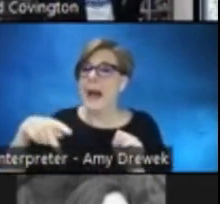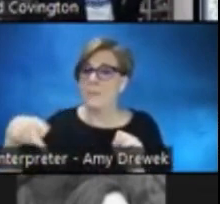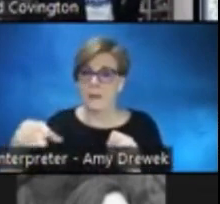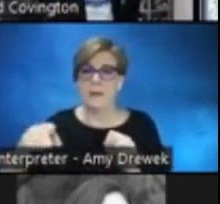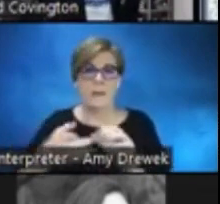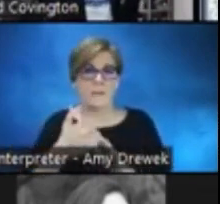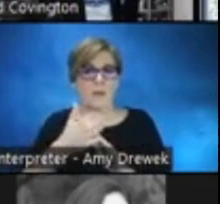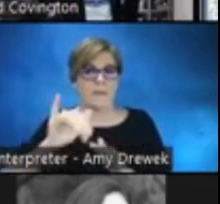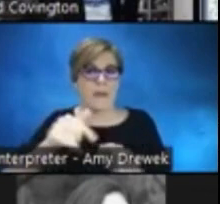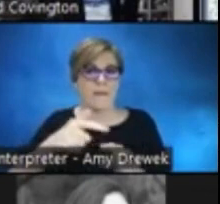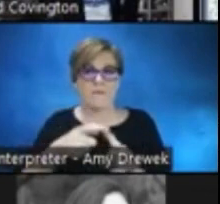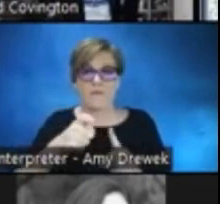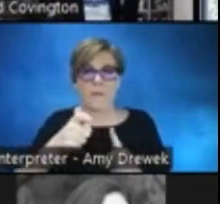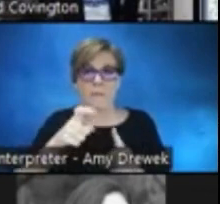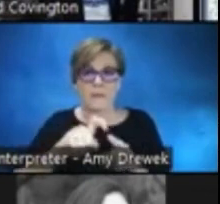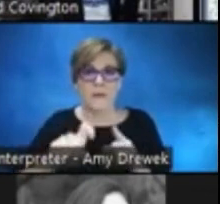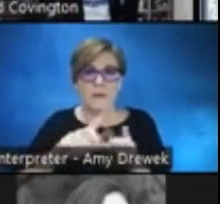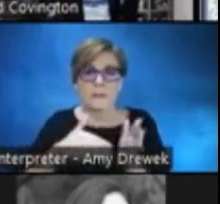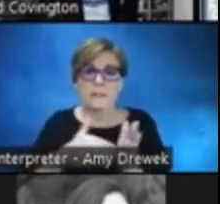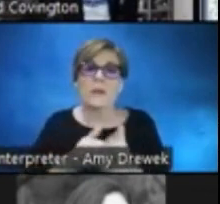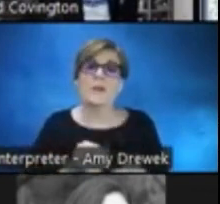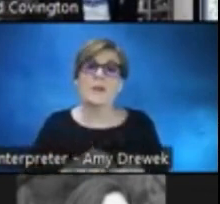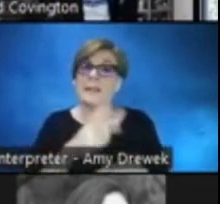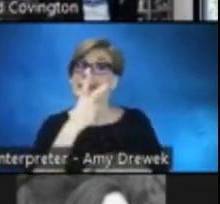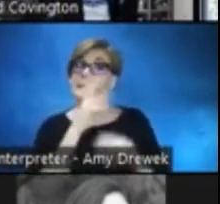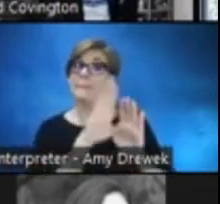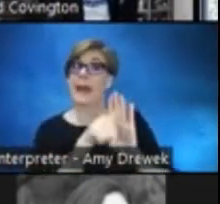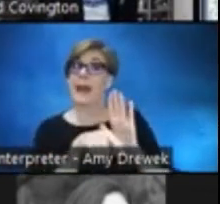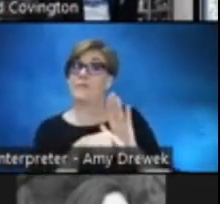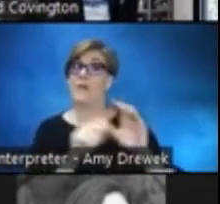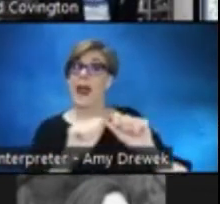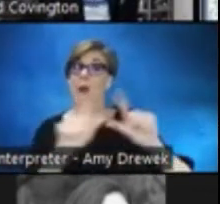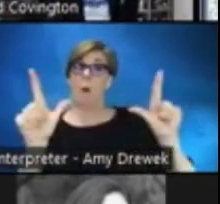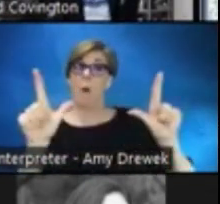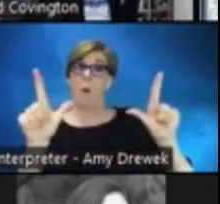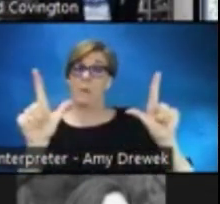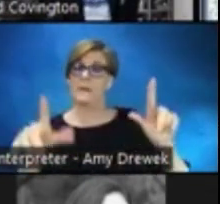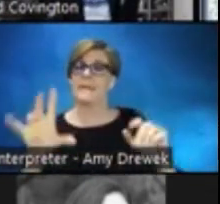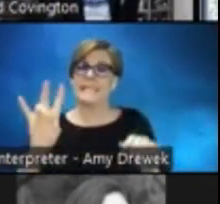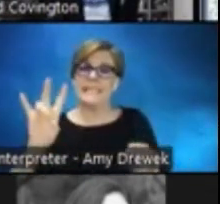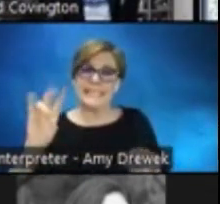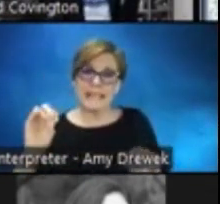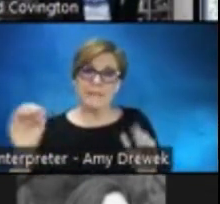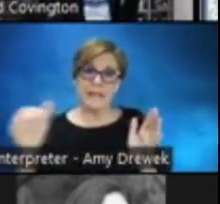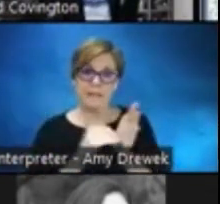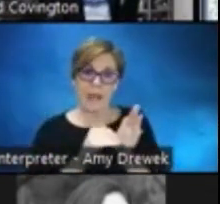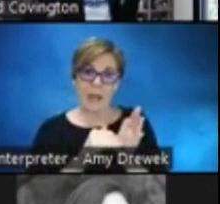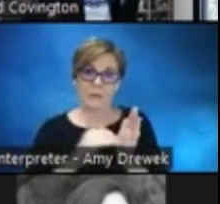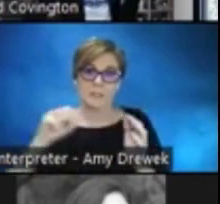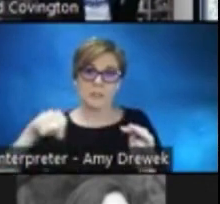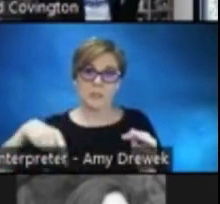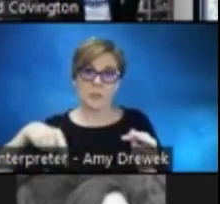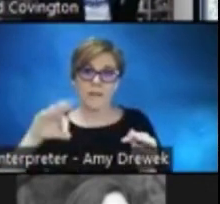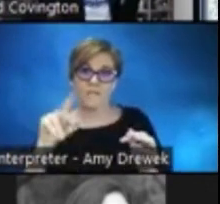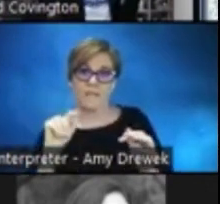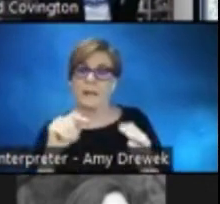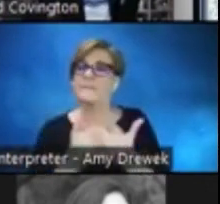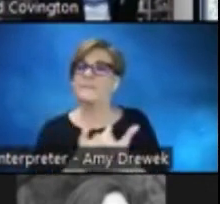IN THIS PICTURE YOU SEE THE BRAND NEW MENTAL HEALTH AND